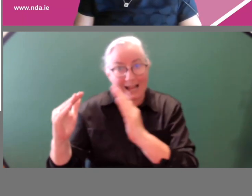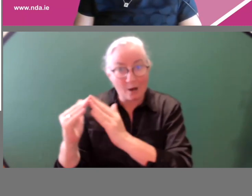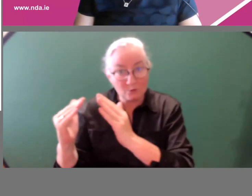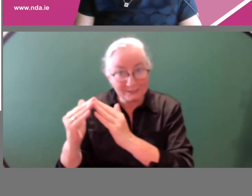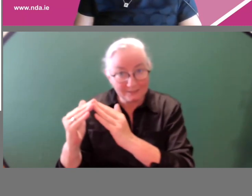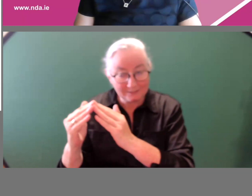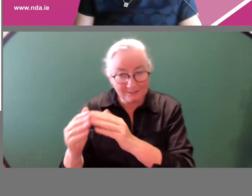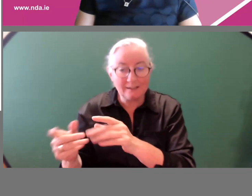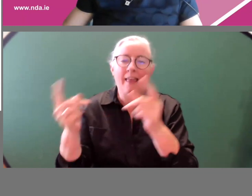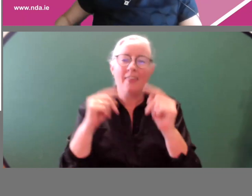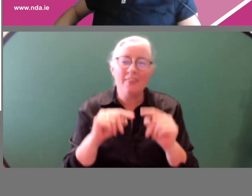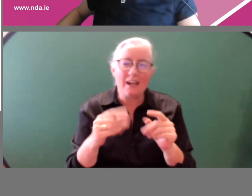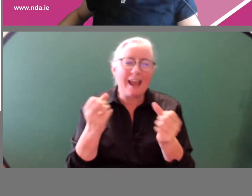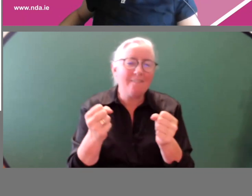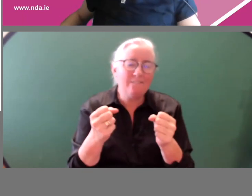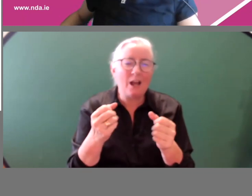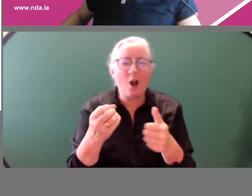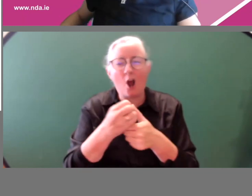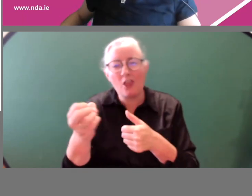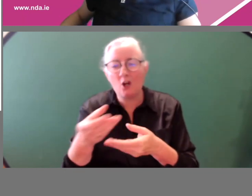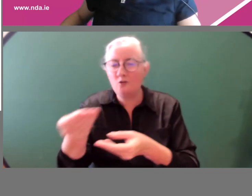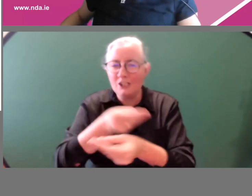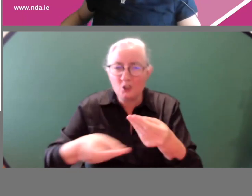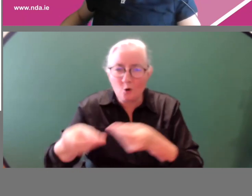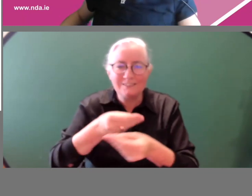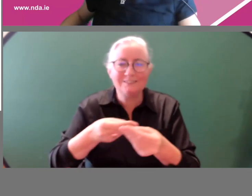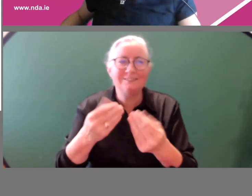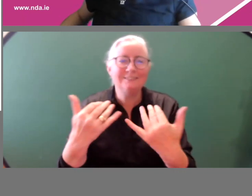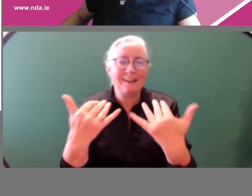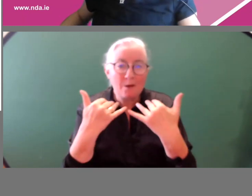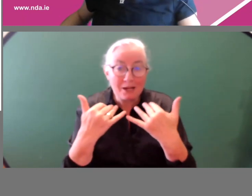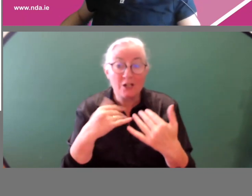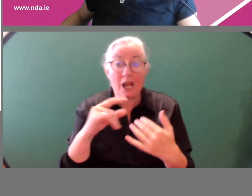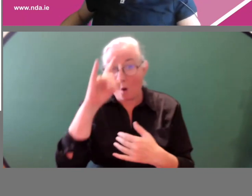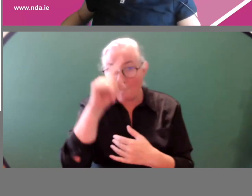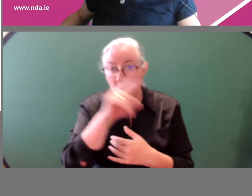to a range of further resources and information which I hope you will take away and implement in